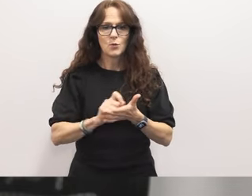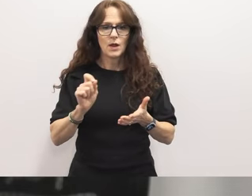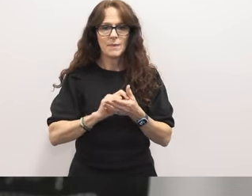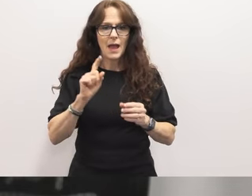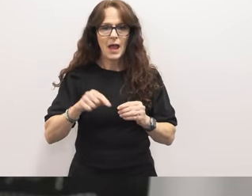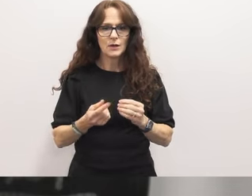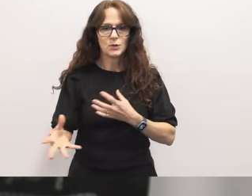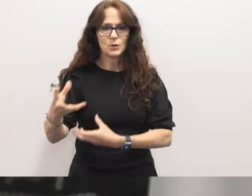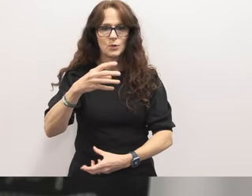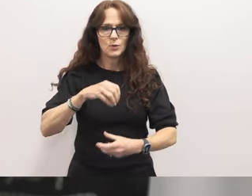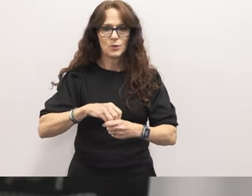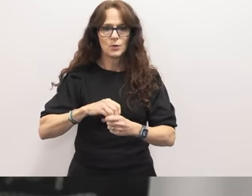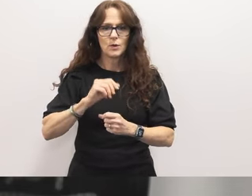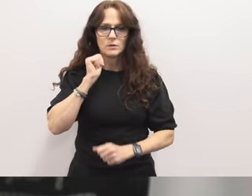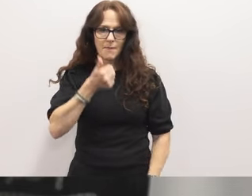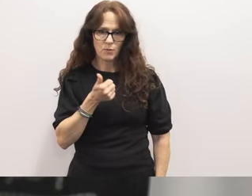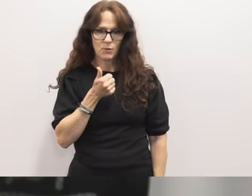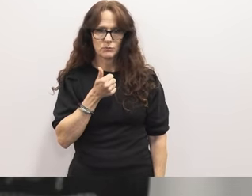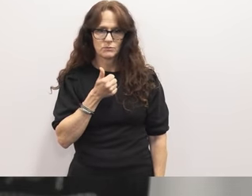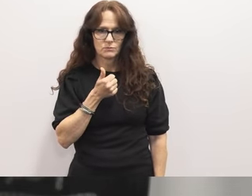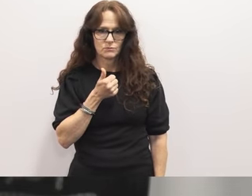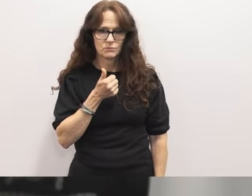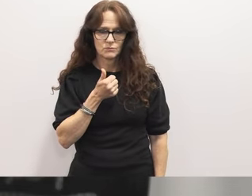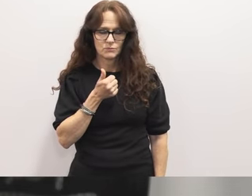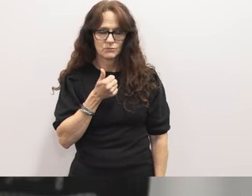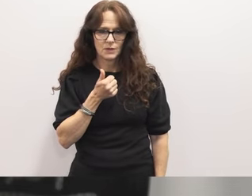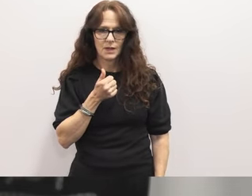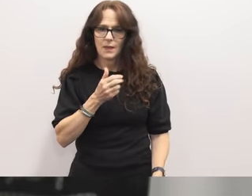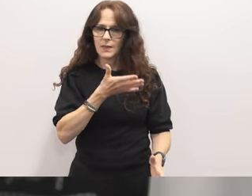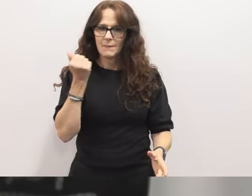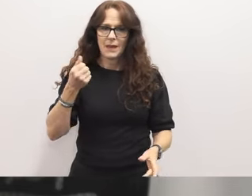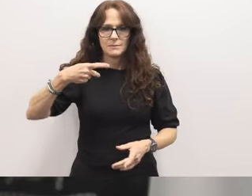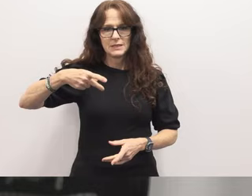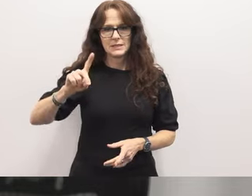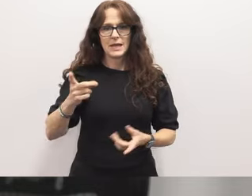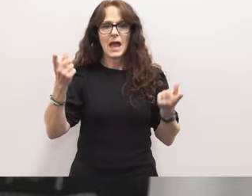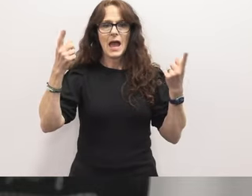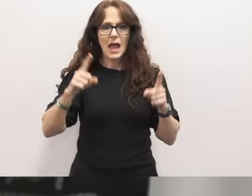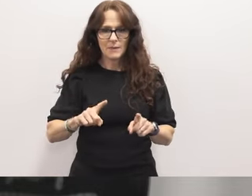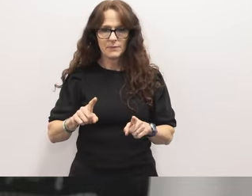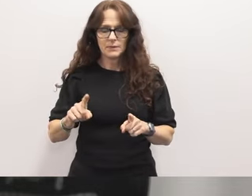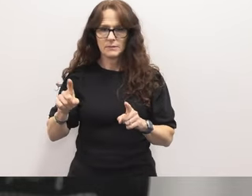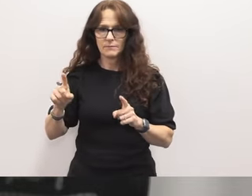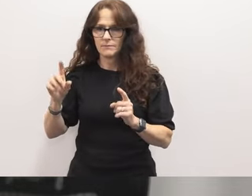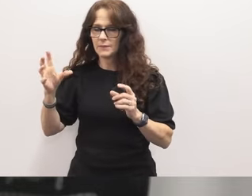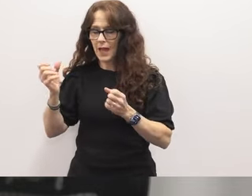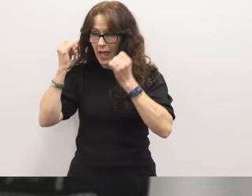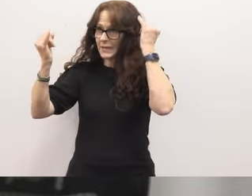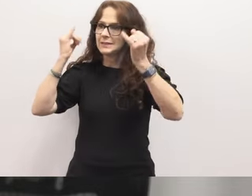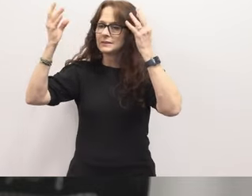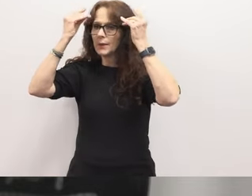how you can incorporate this tomorrow. Because the best professional developments happen like that where you spark ideas with each other